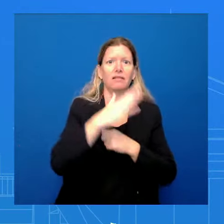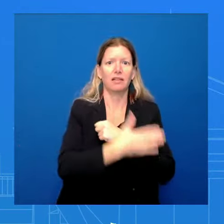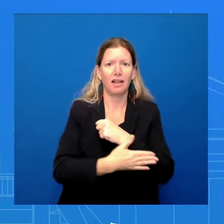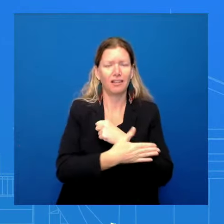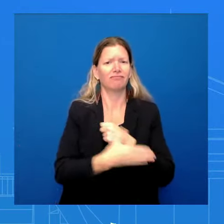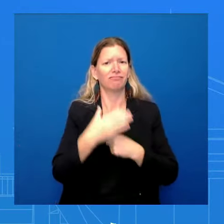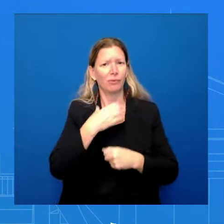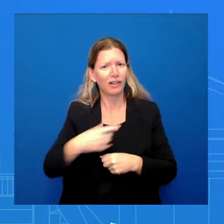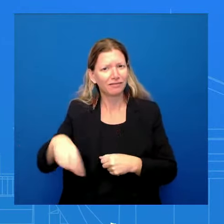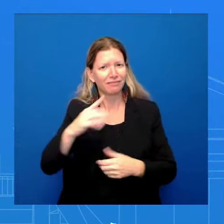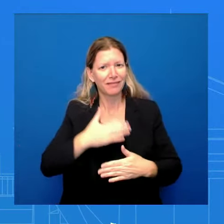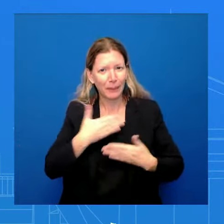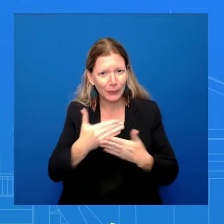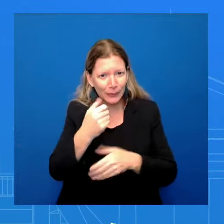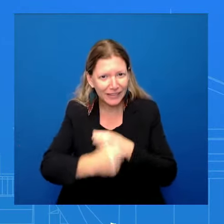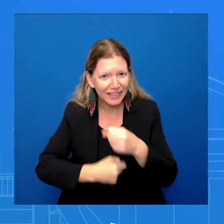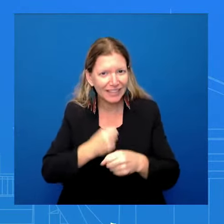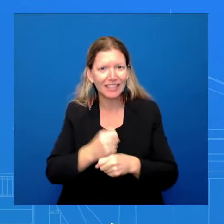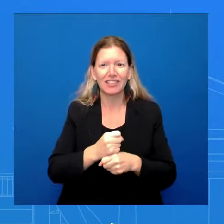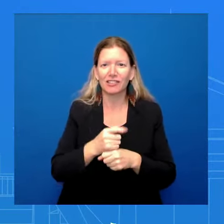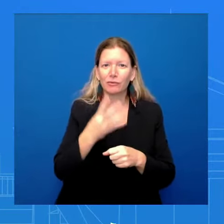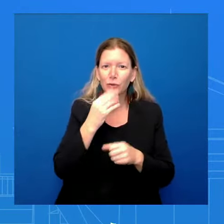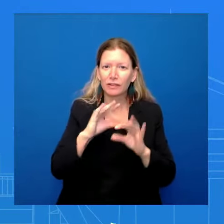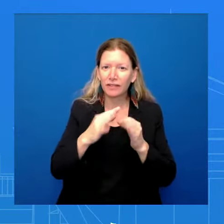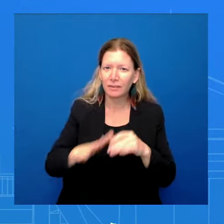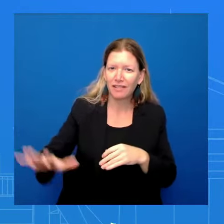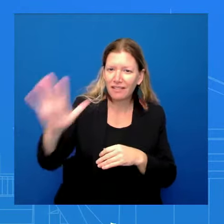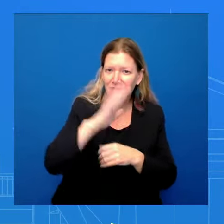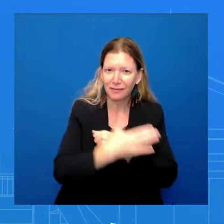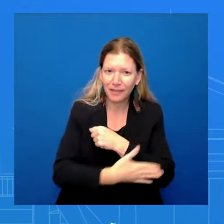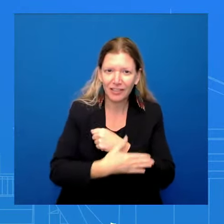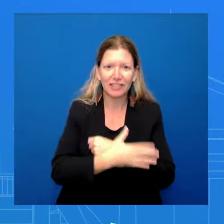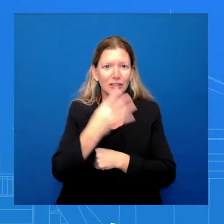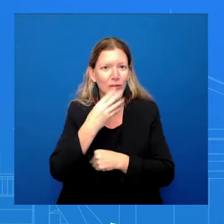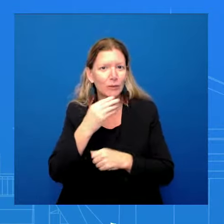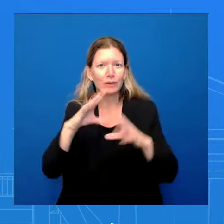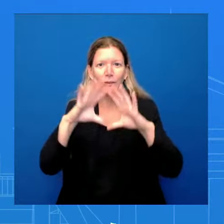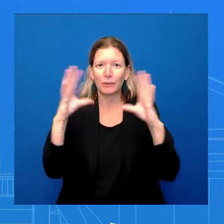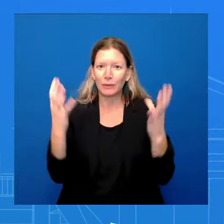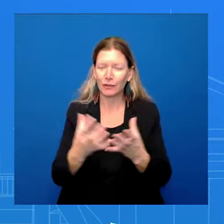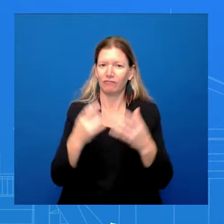and the world celebrating this evening and observing the High Holidays ahead, Shana Tovah.